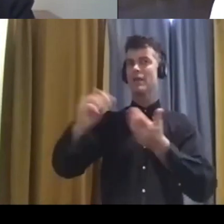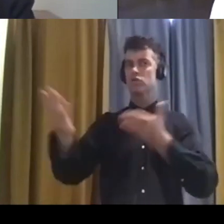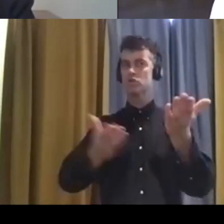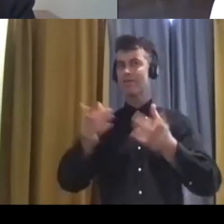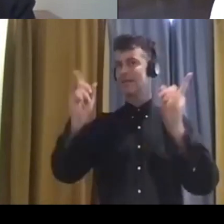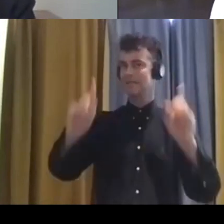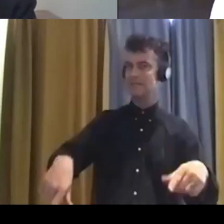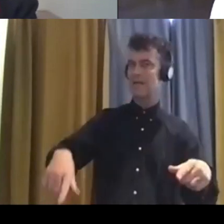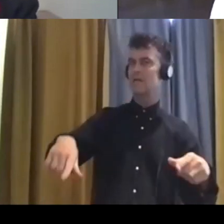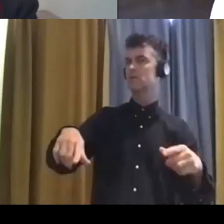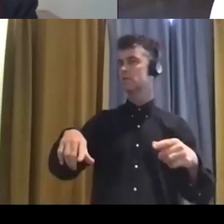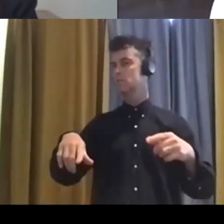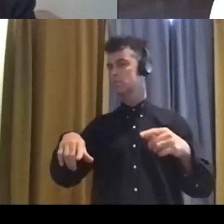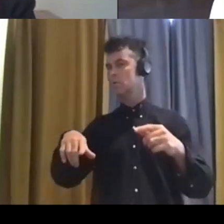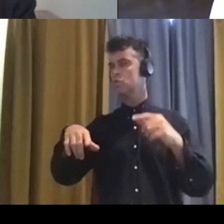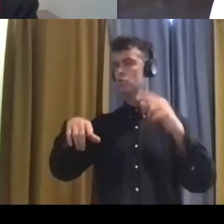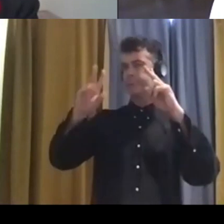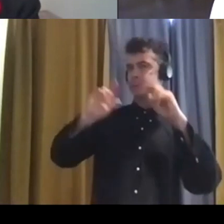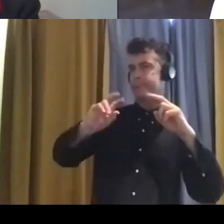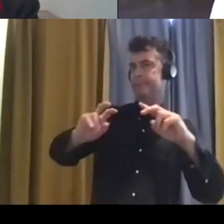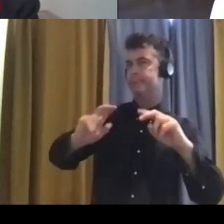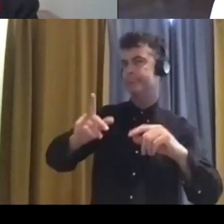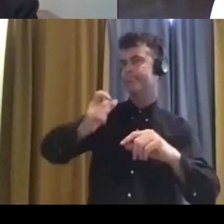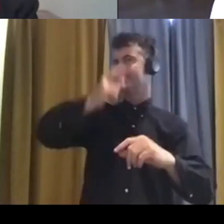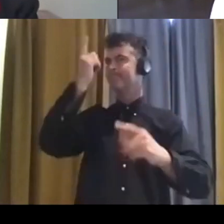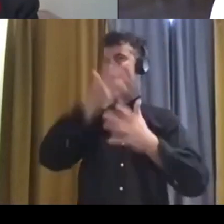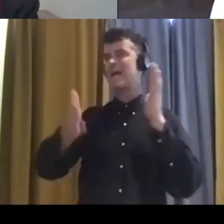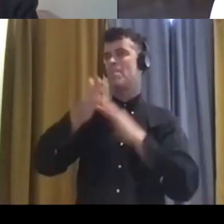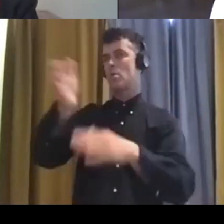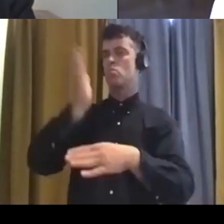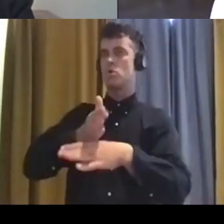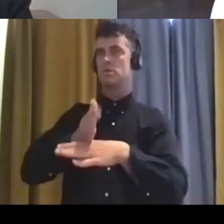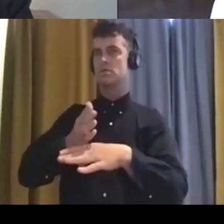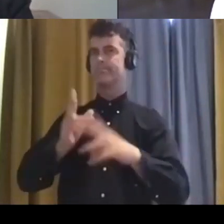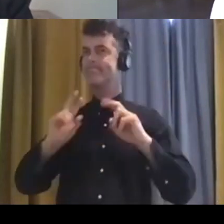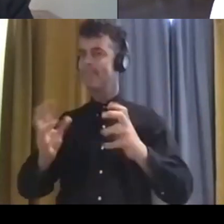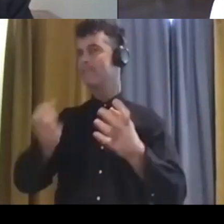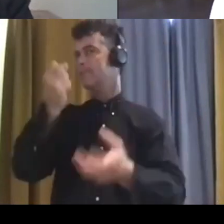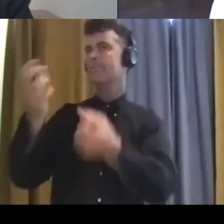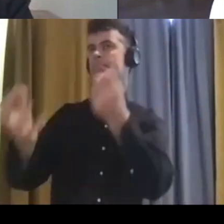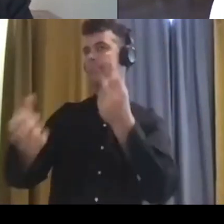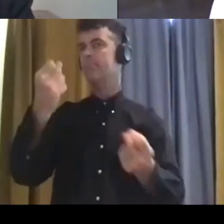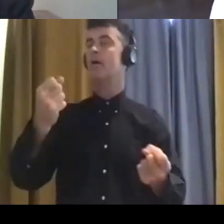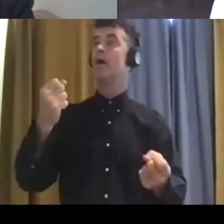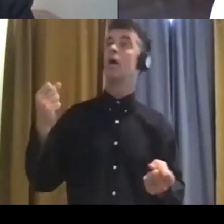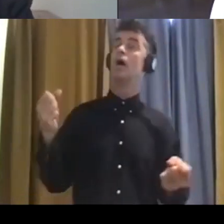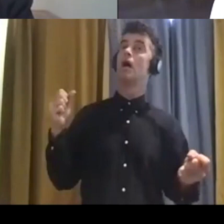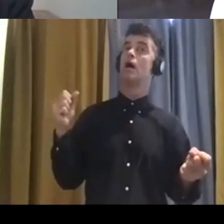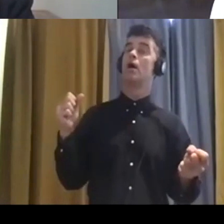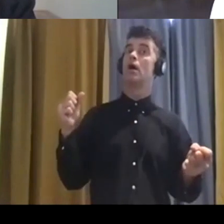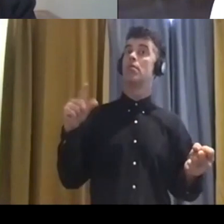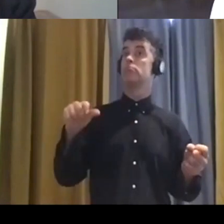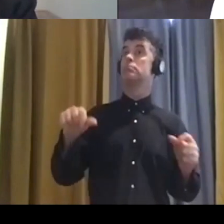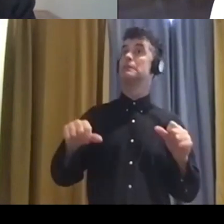and they started to unpack how that worked right, so with that stuff what did they do